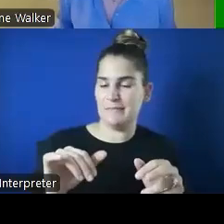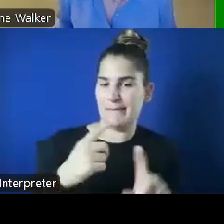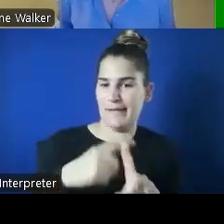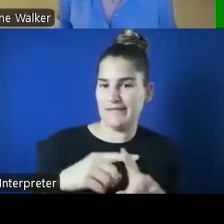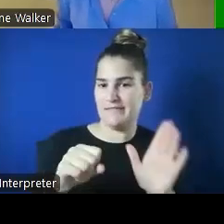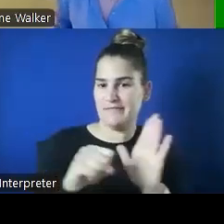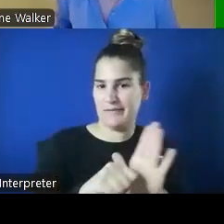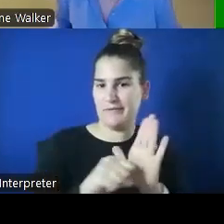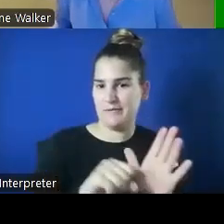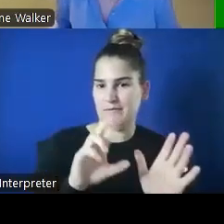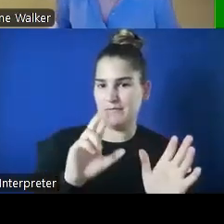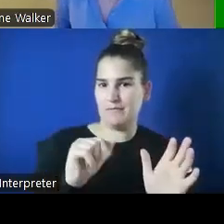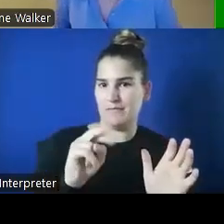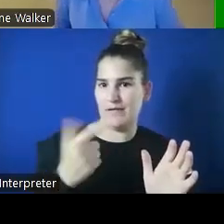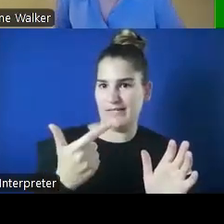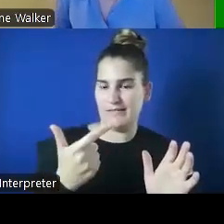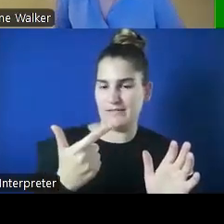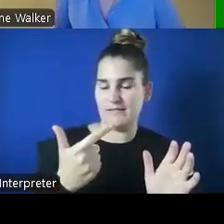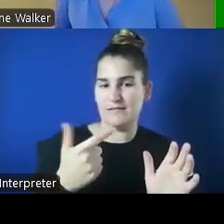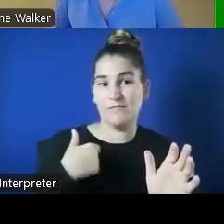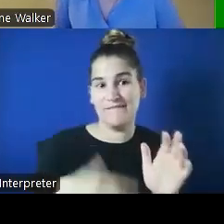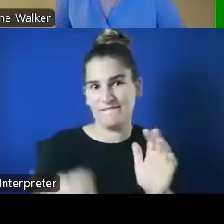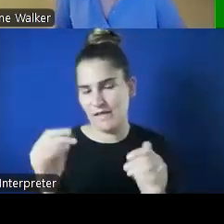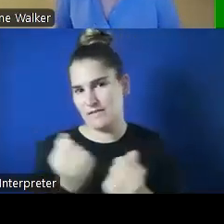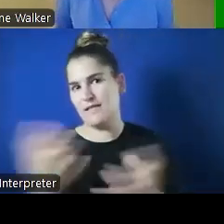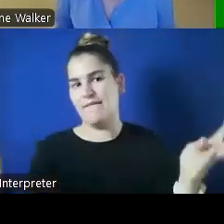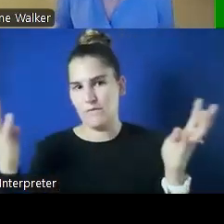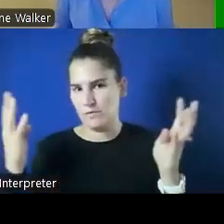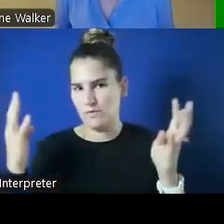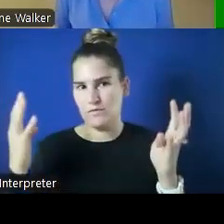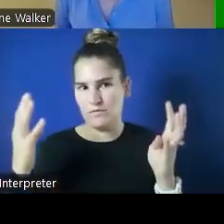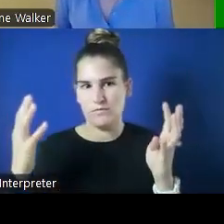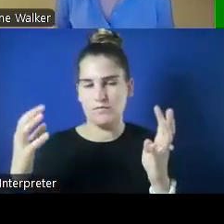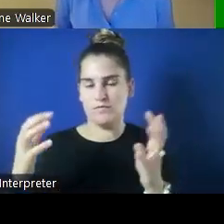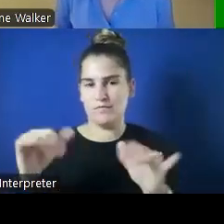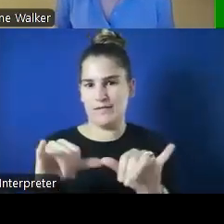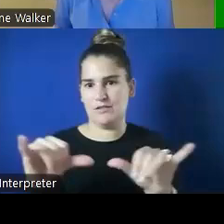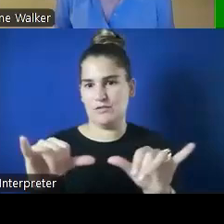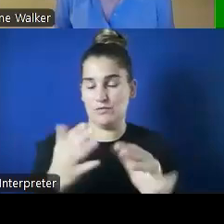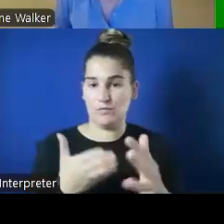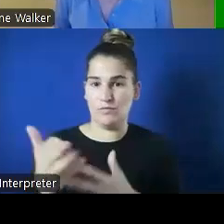several cognitive measures from The Matrix that were helpful with respect to enhancing